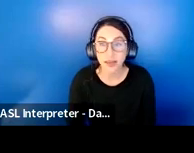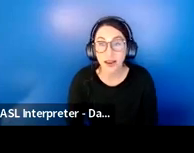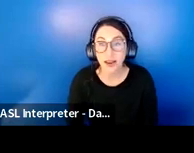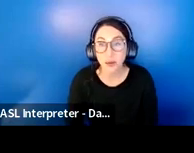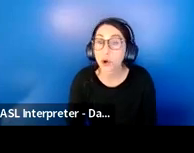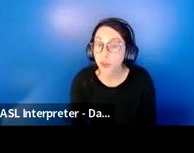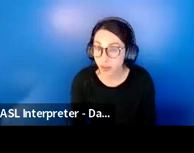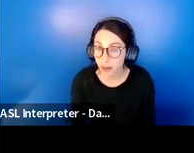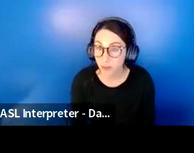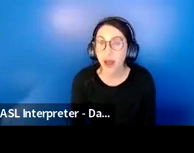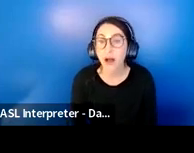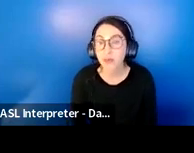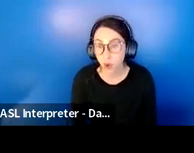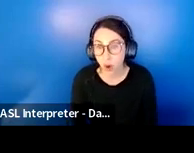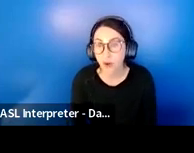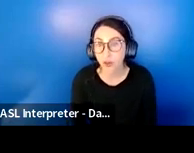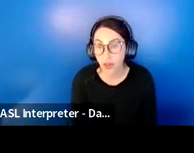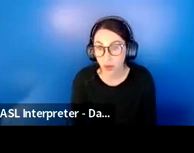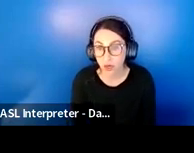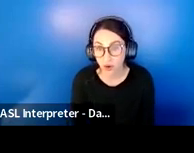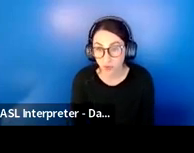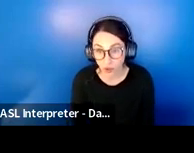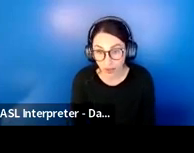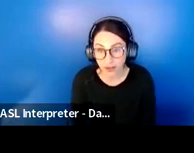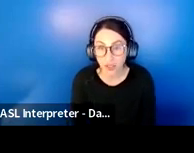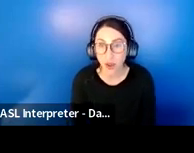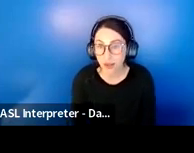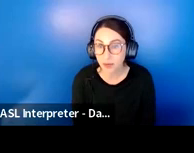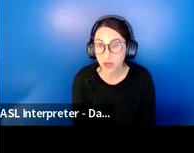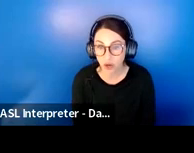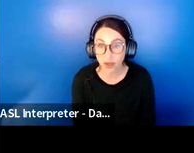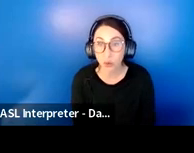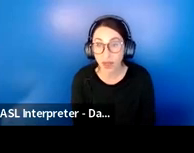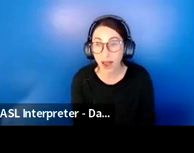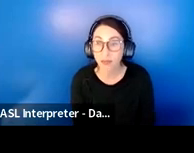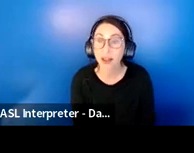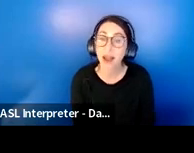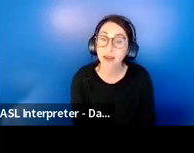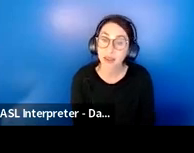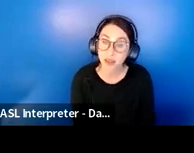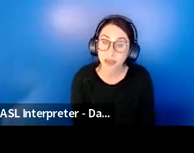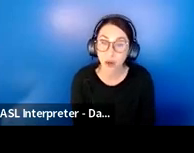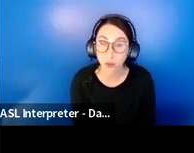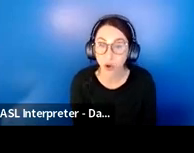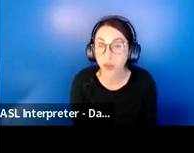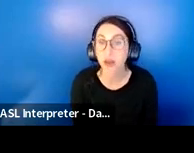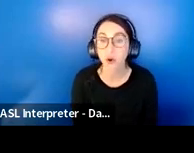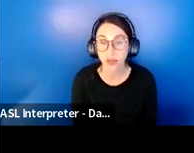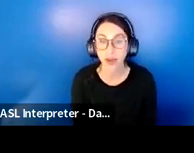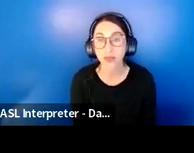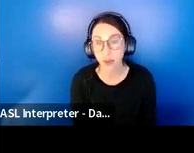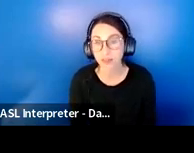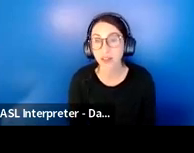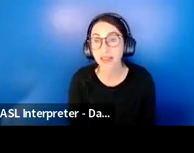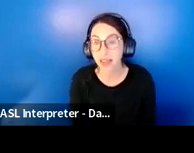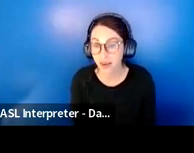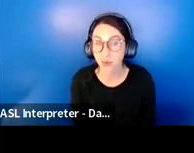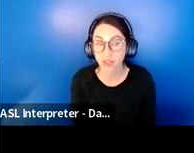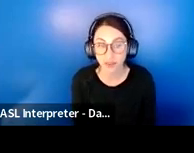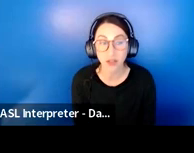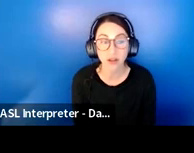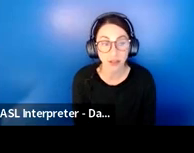ASL Interpreter - Danielle: both of them helps them acquire the language more fully. And so I like to make sure that we have activities that are both focused on receptive skills and expressive skills.